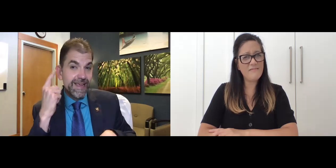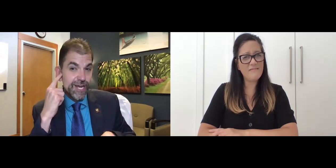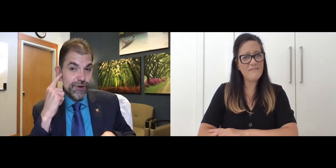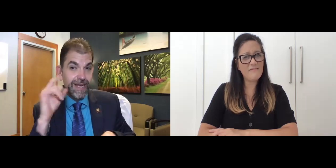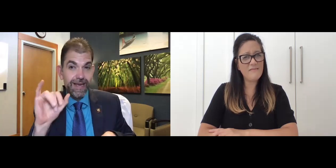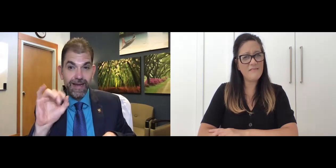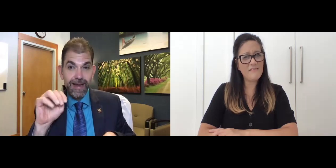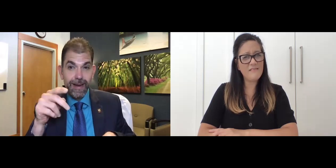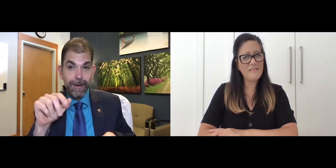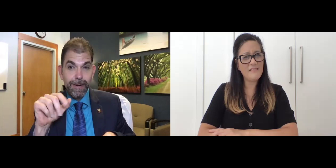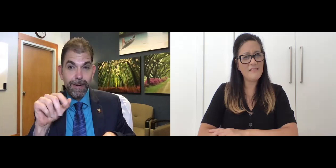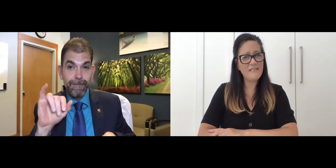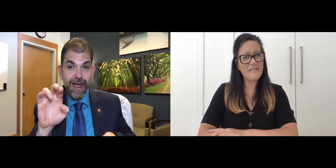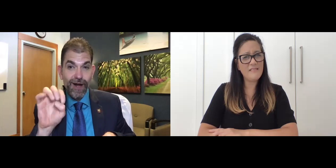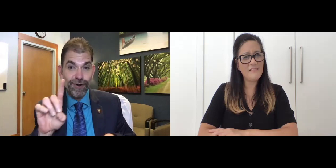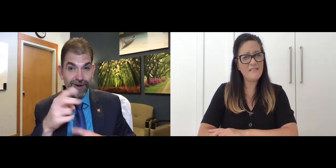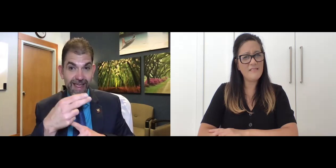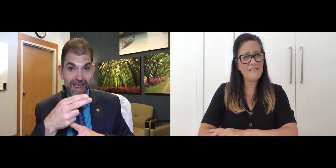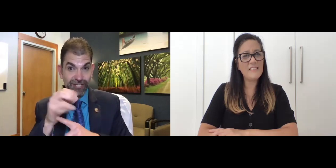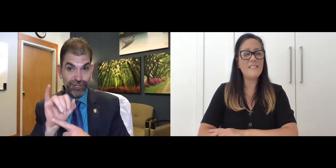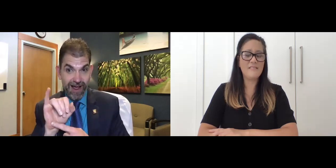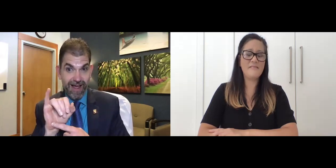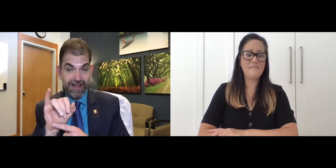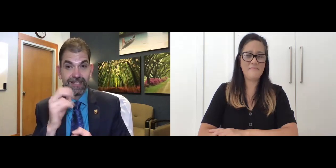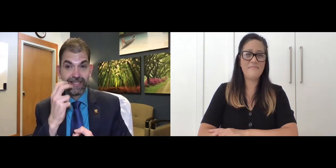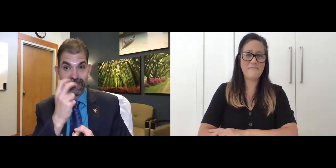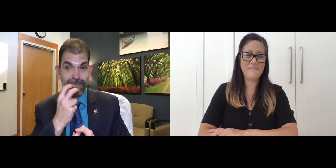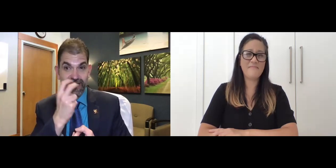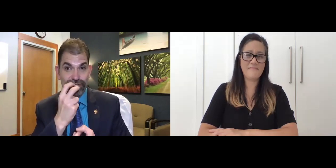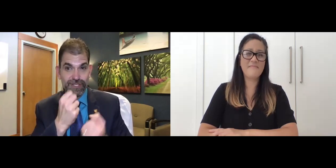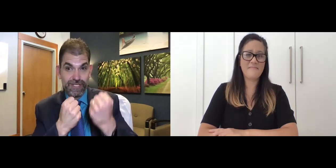their title was hearing impaired